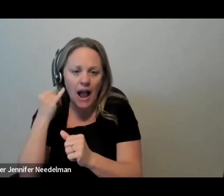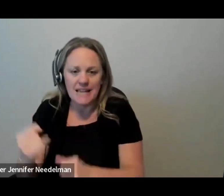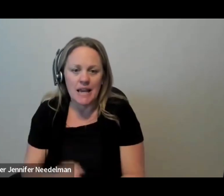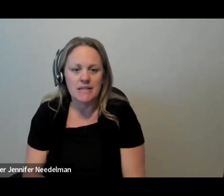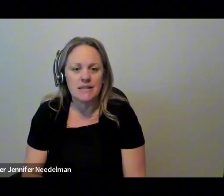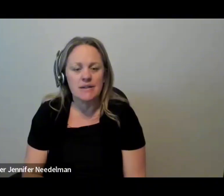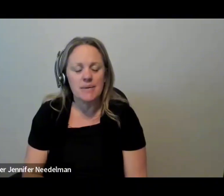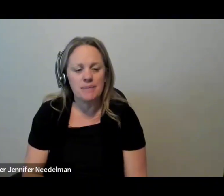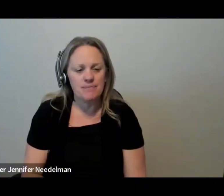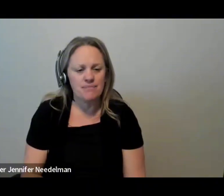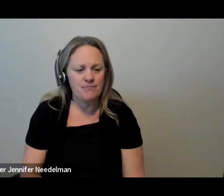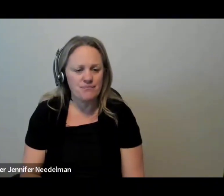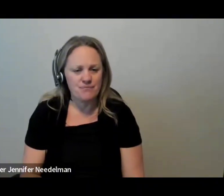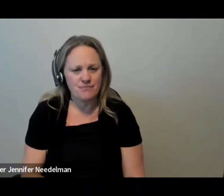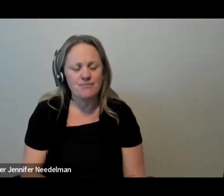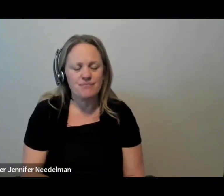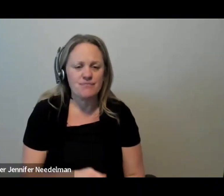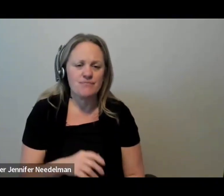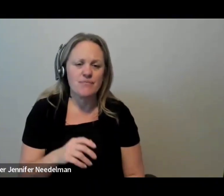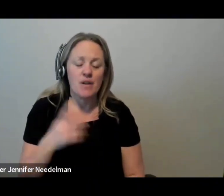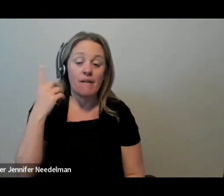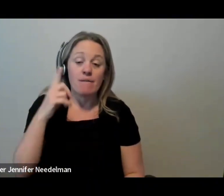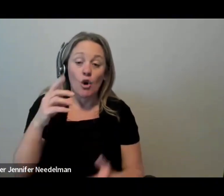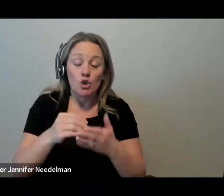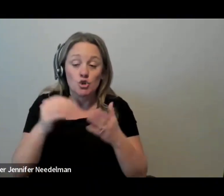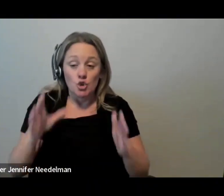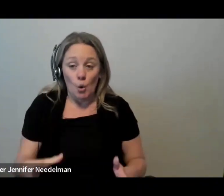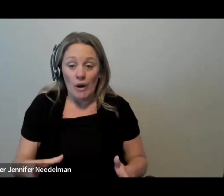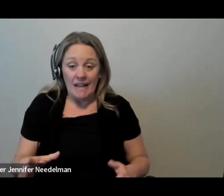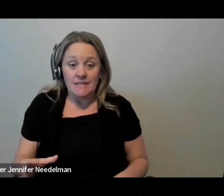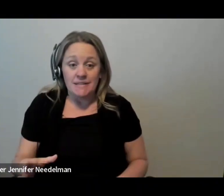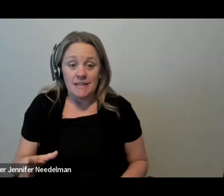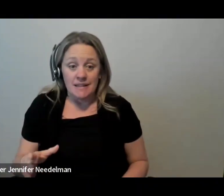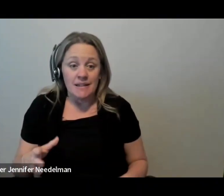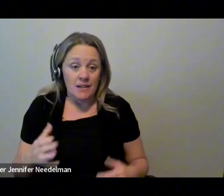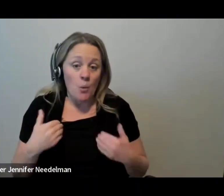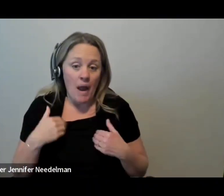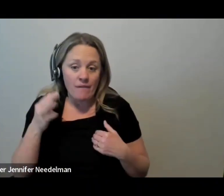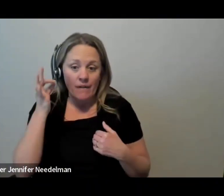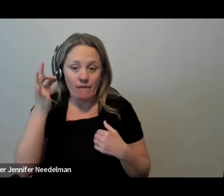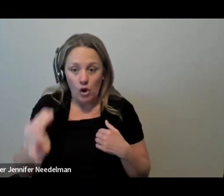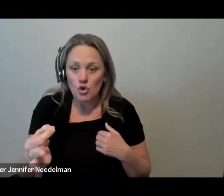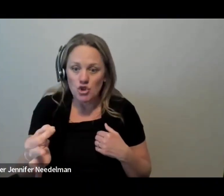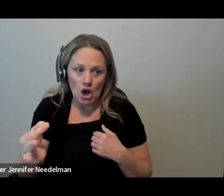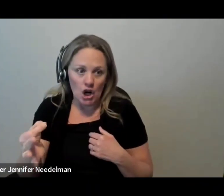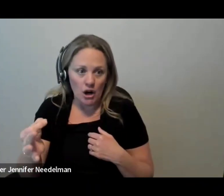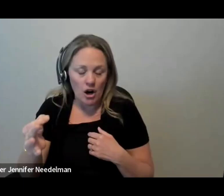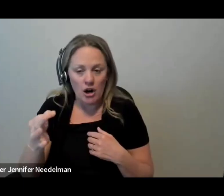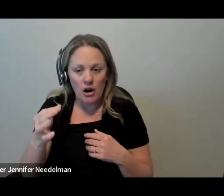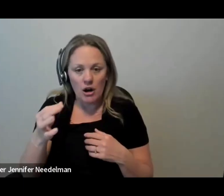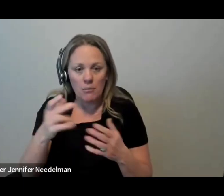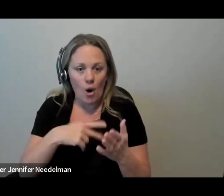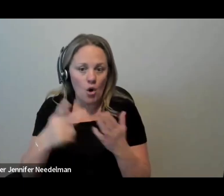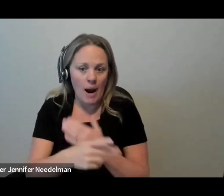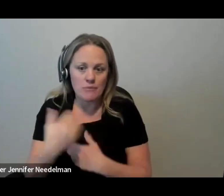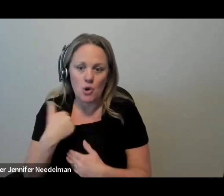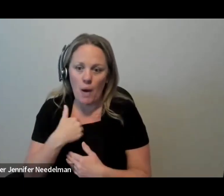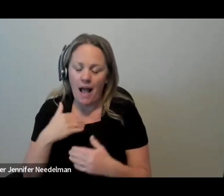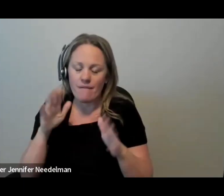I guess the recruitment question, you know, I'd say for, for students, right? We have our future force program. So we have an amazing university recruiting initiatives